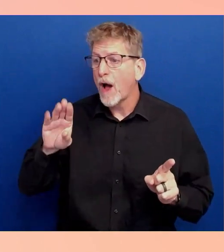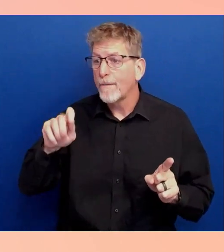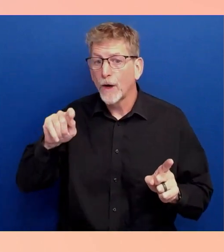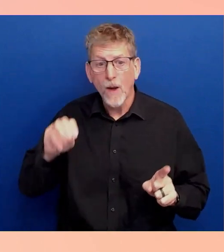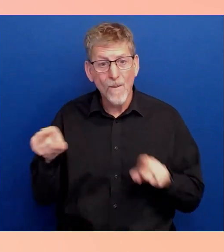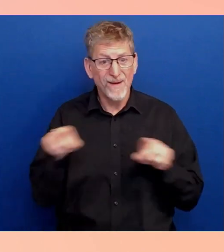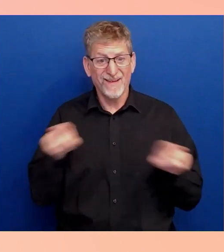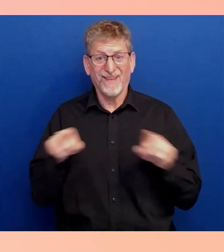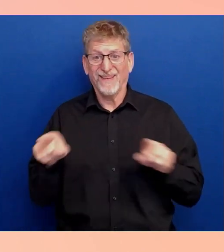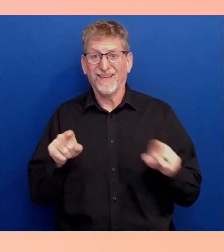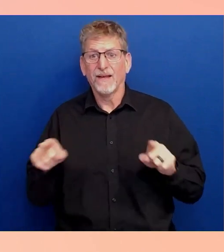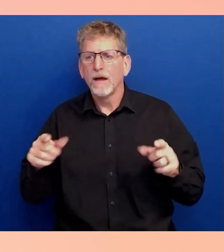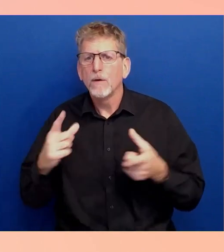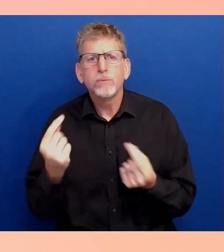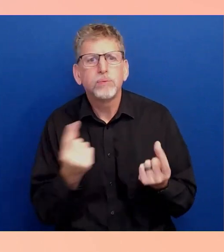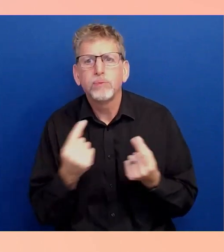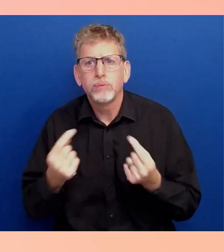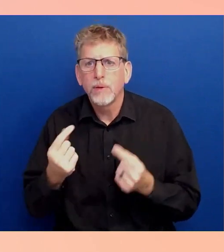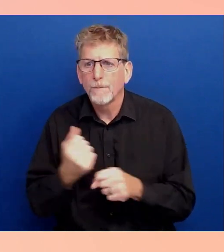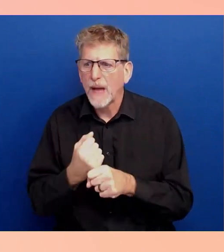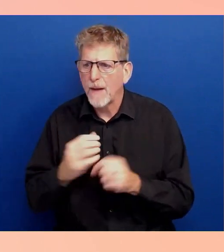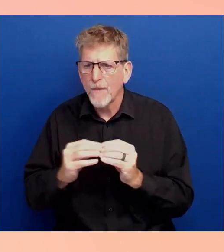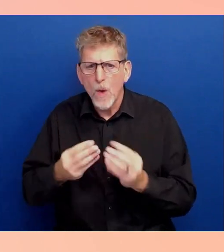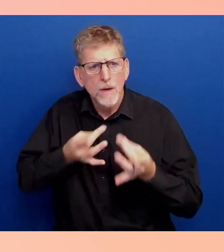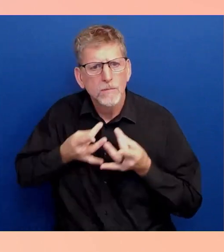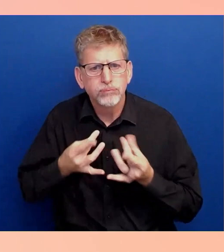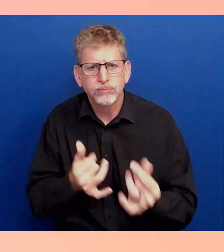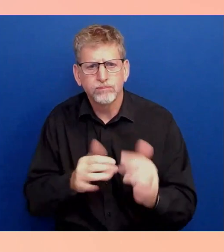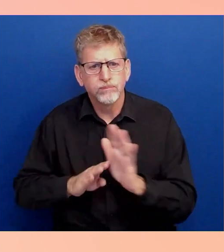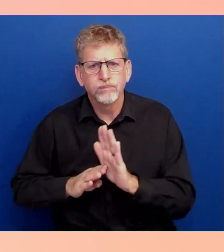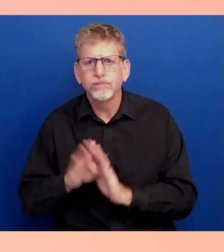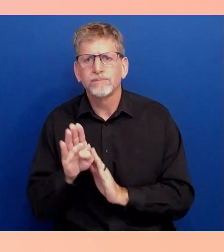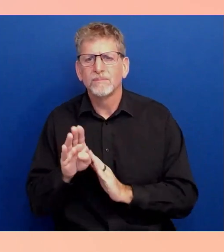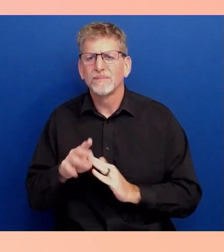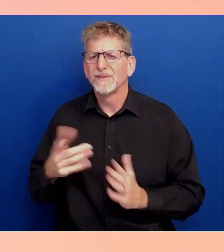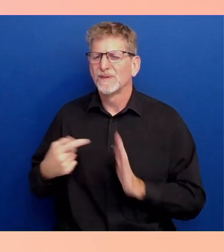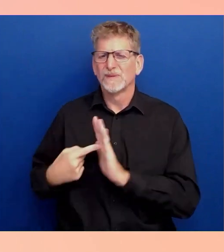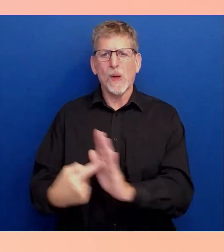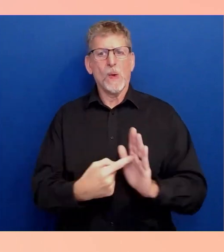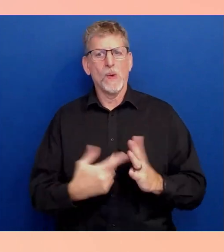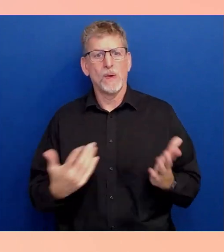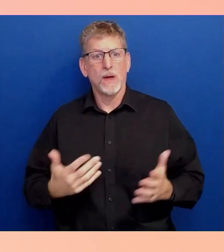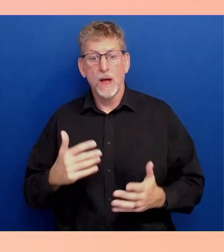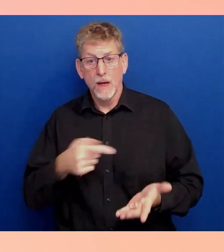our products can have when we design them for everyone. Behind every single one of these tools,